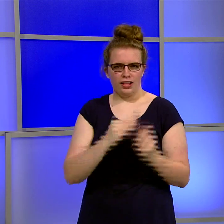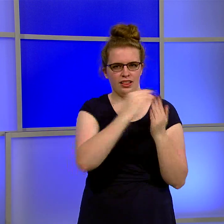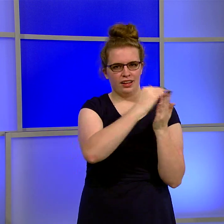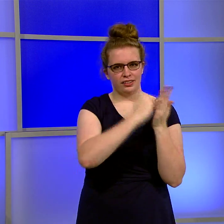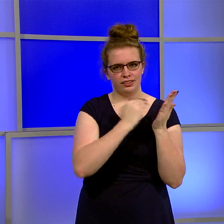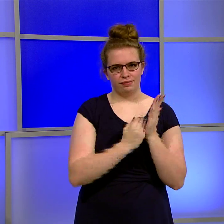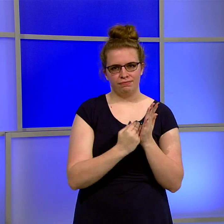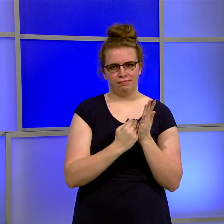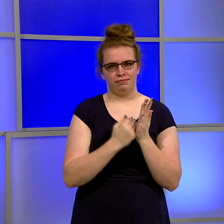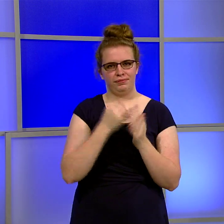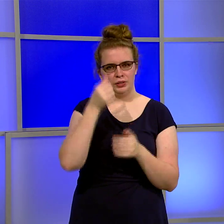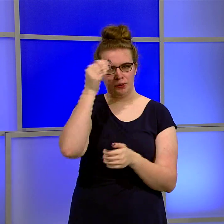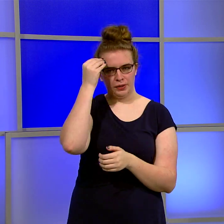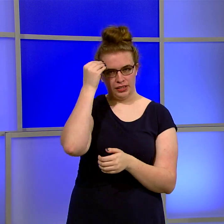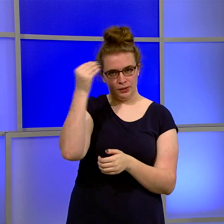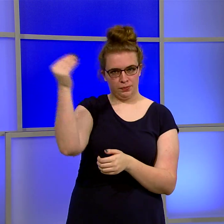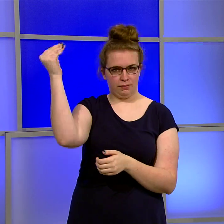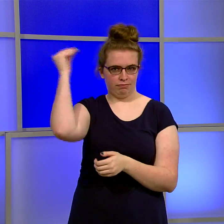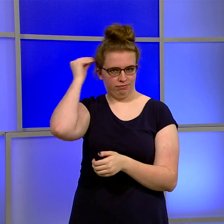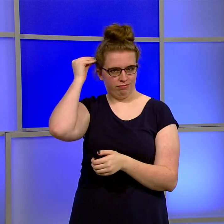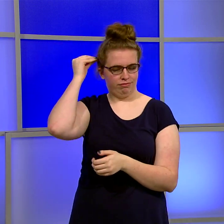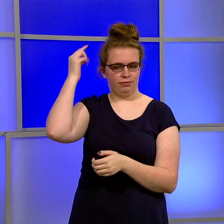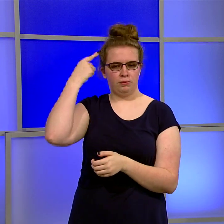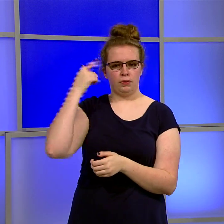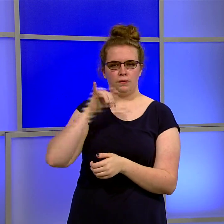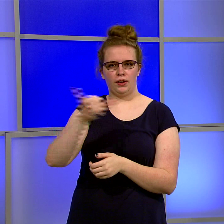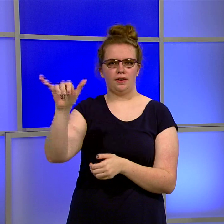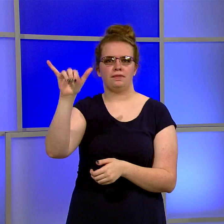these are the lessons we will take with us and remember forever